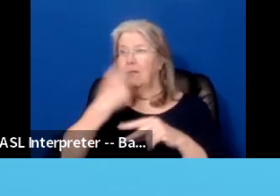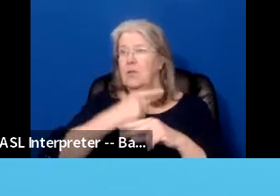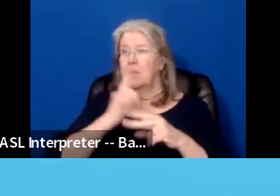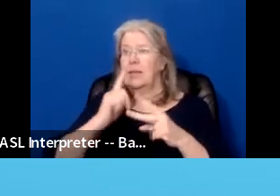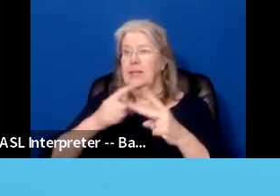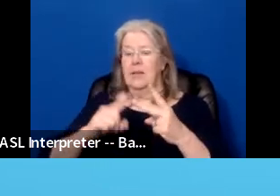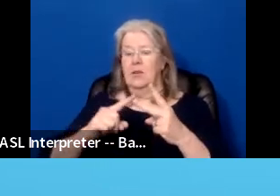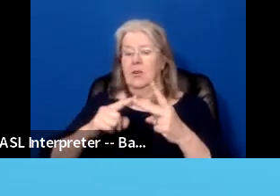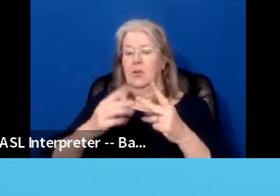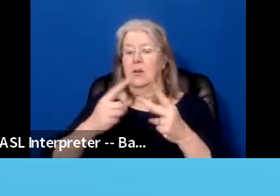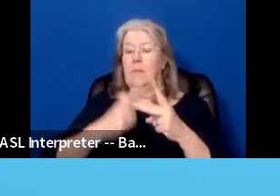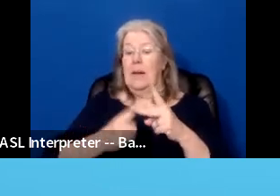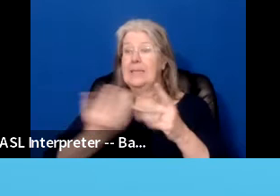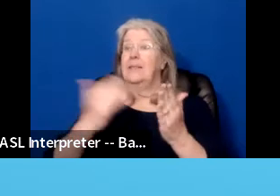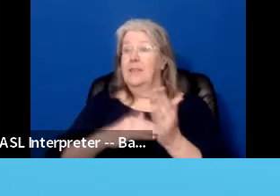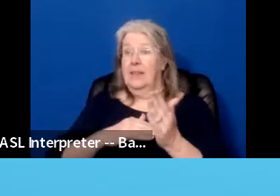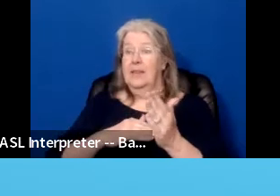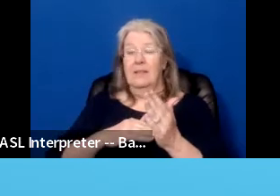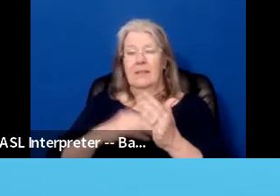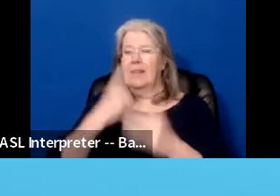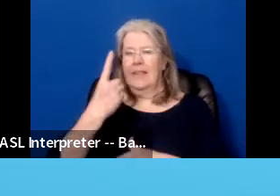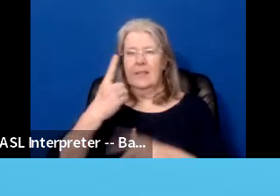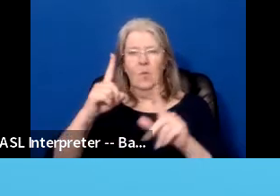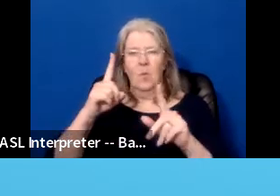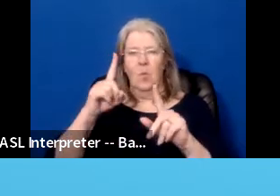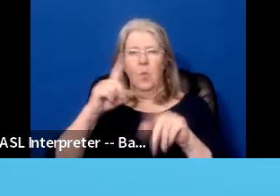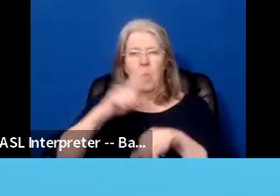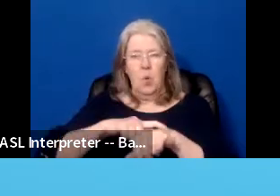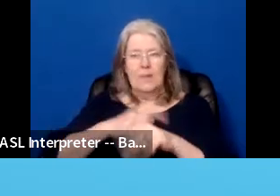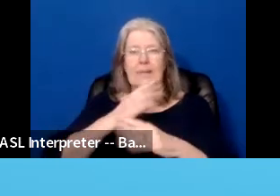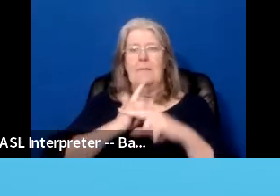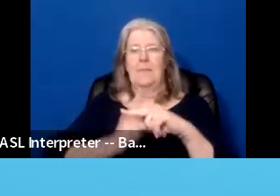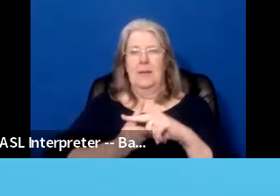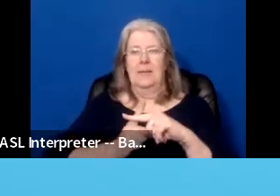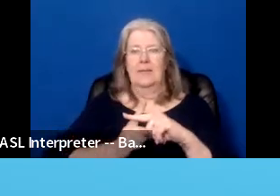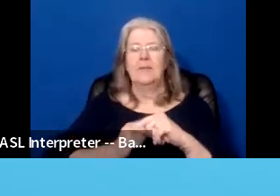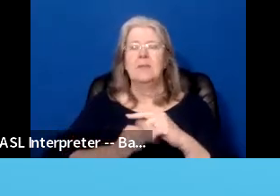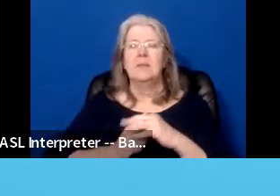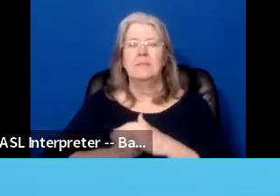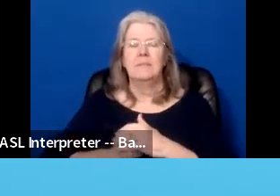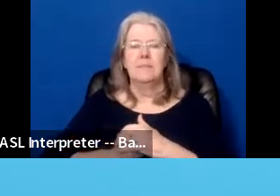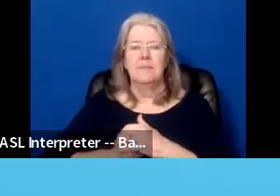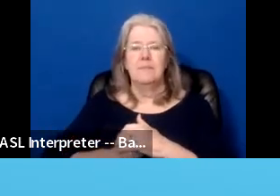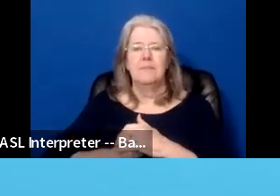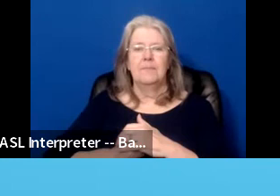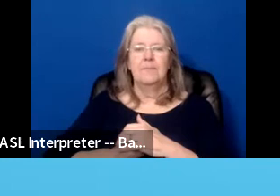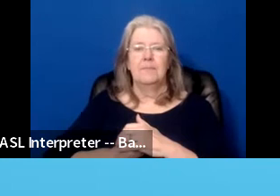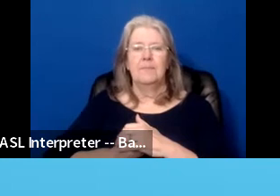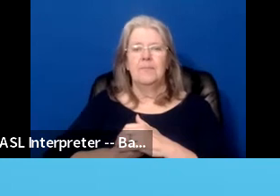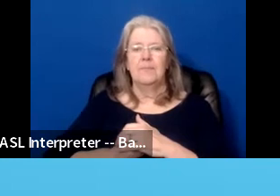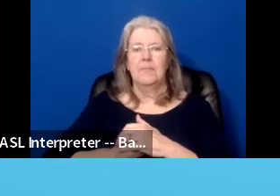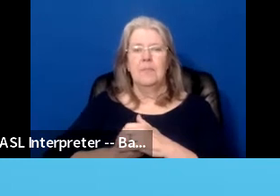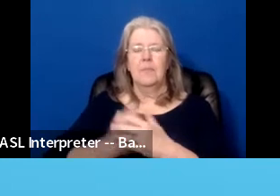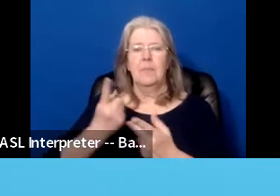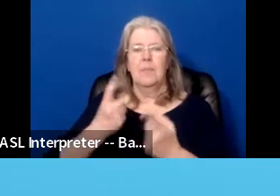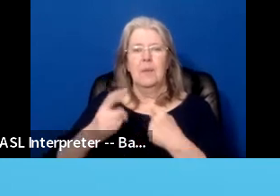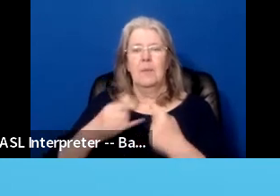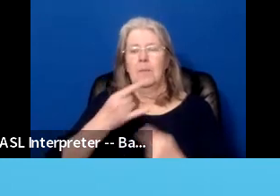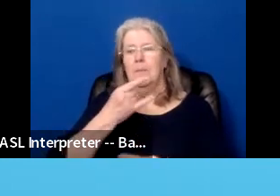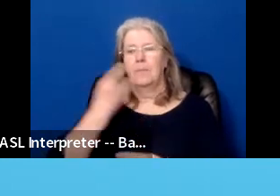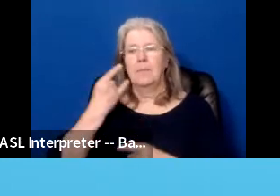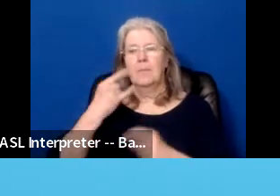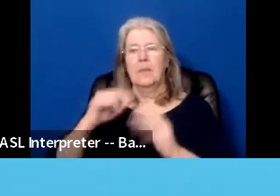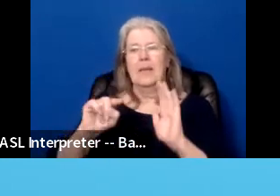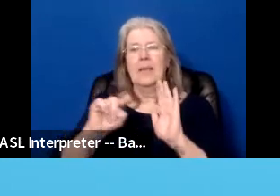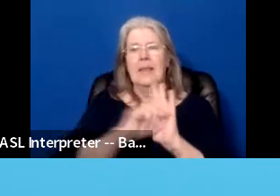Matt: Great. Here's another question about masking. It seems like the negative impact of mask germs, like